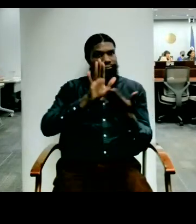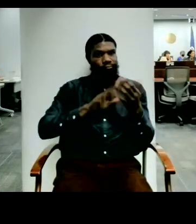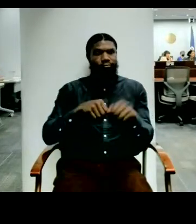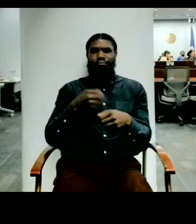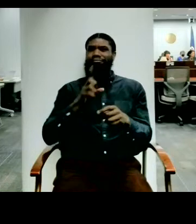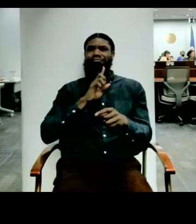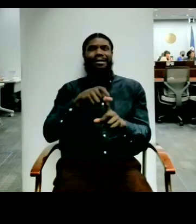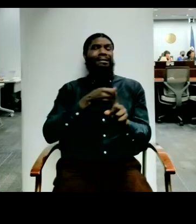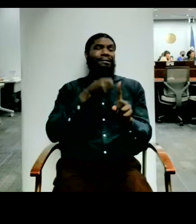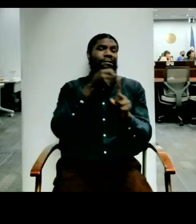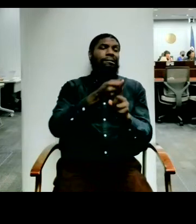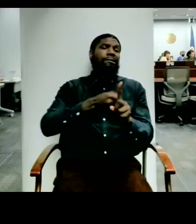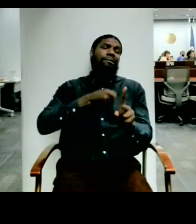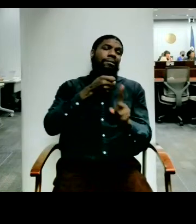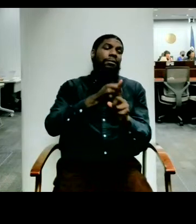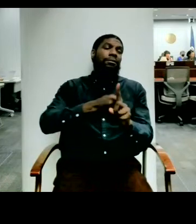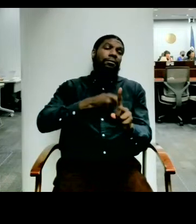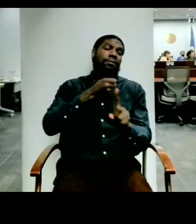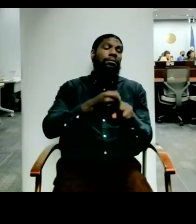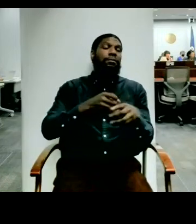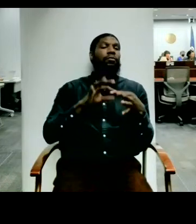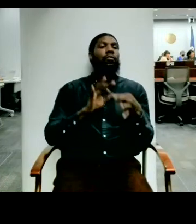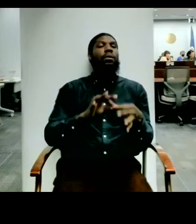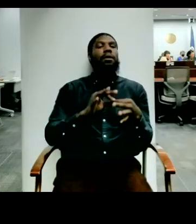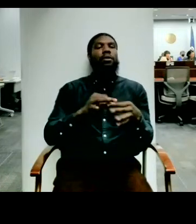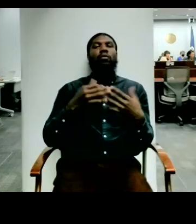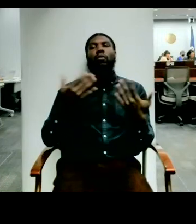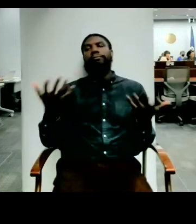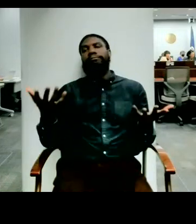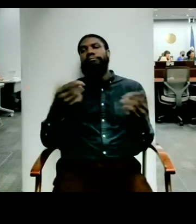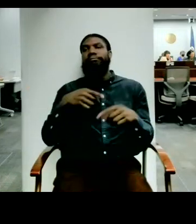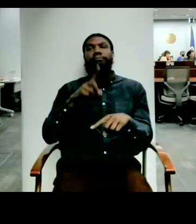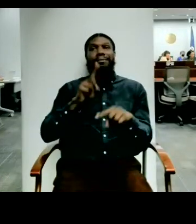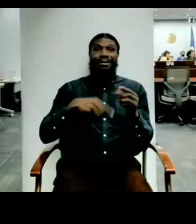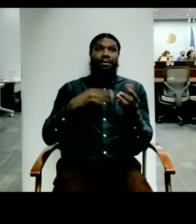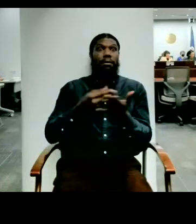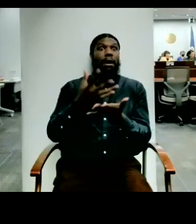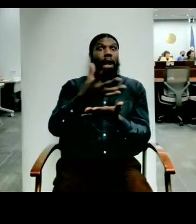directions in terms of not being able to make the money that they were making previously,